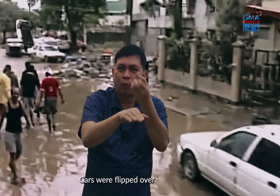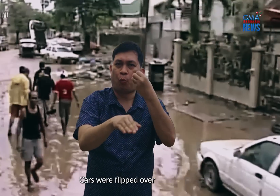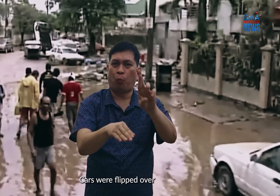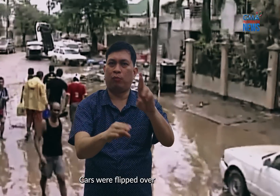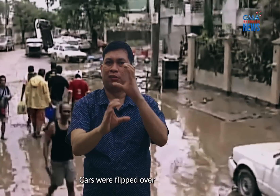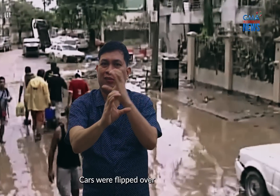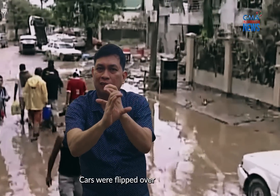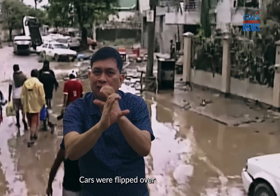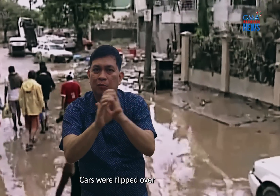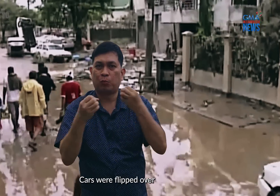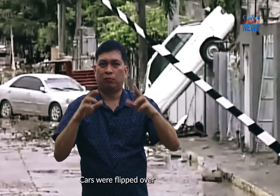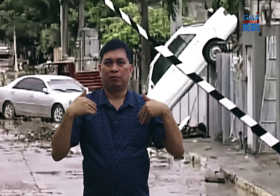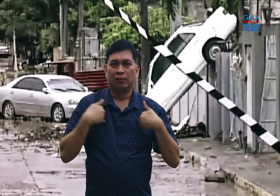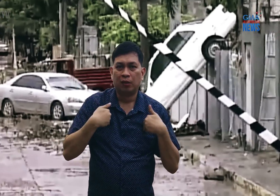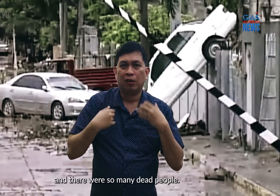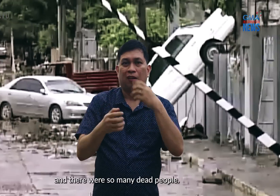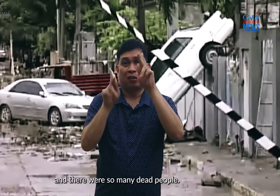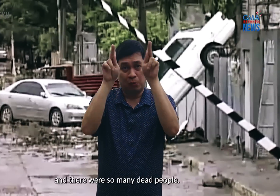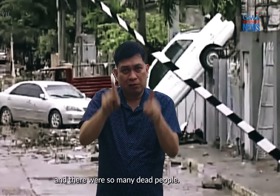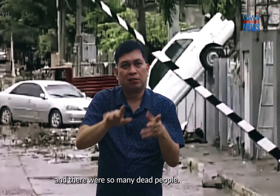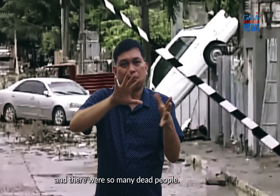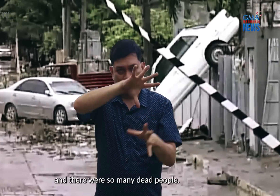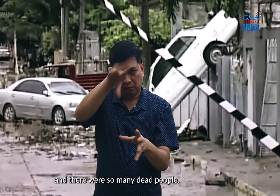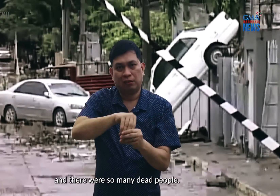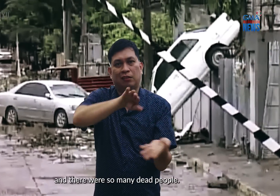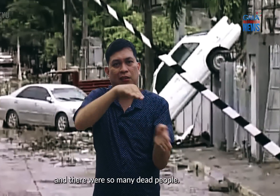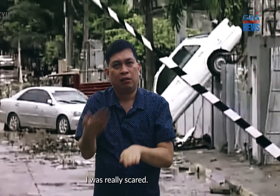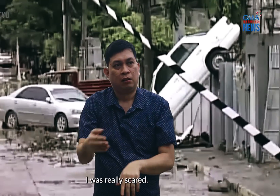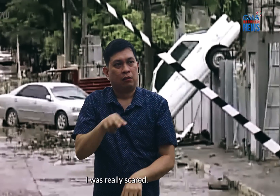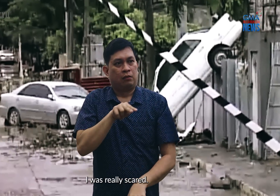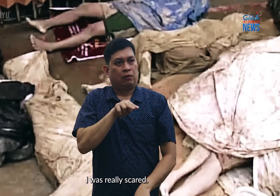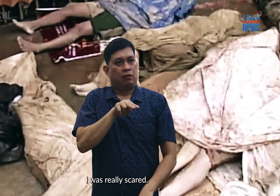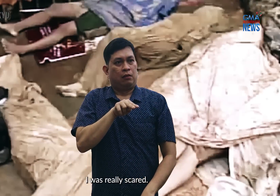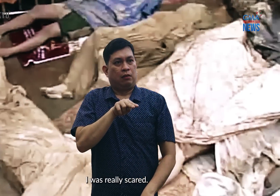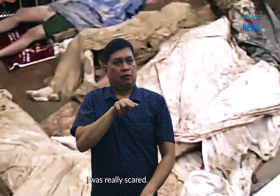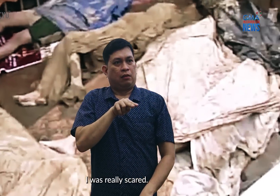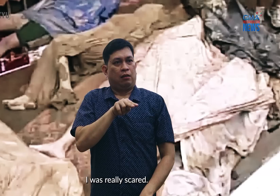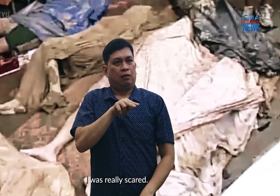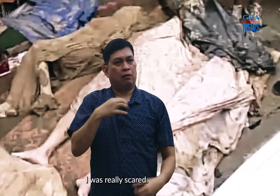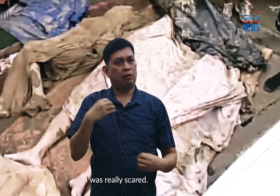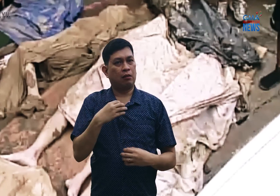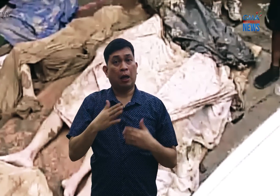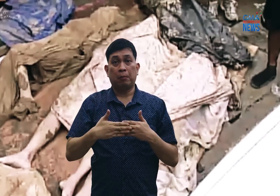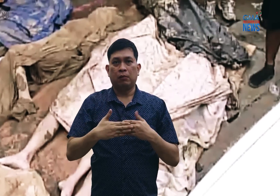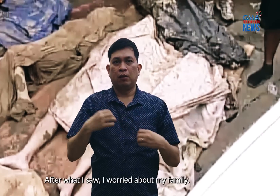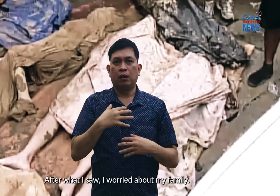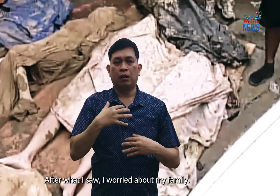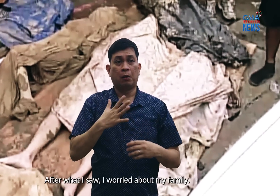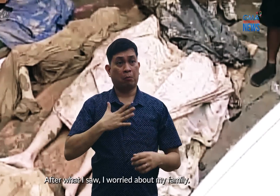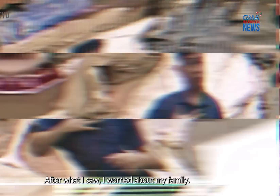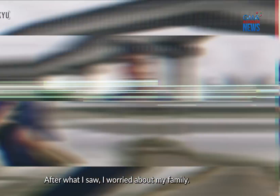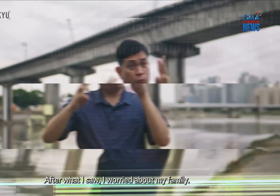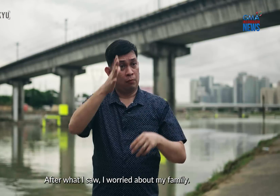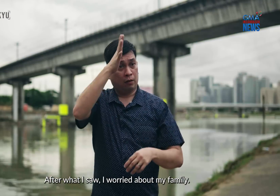As I tried walking toward the bridge I saw so much damage.